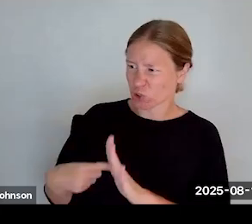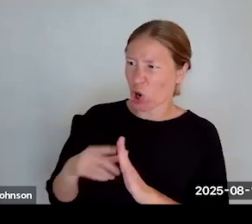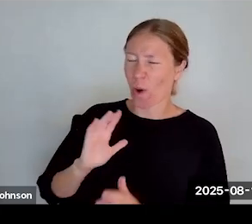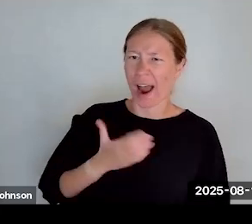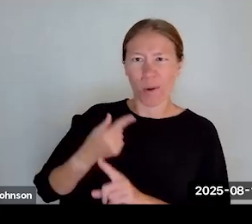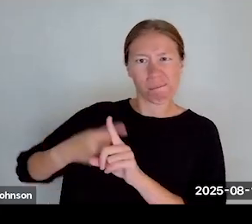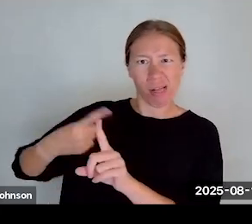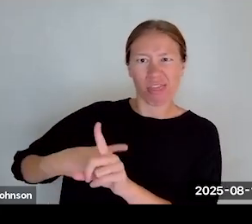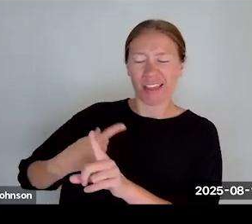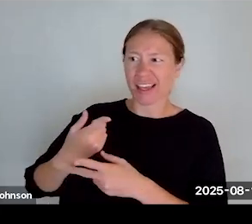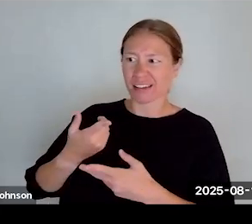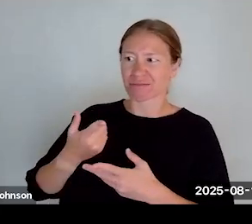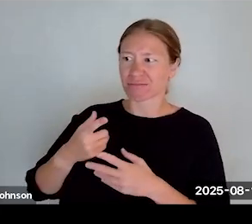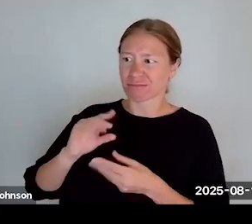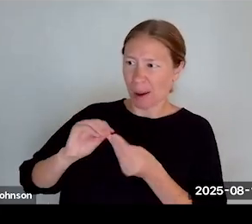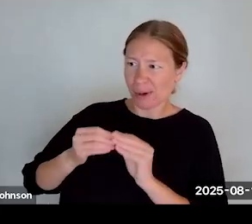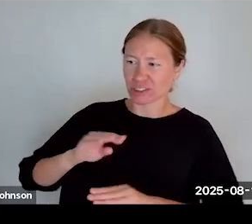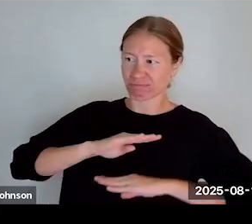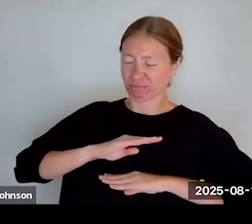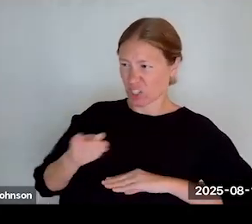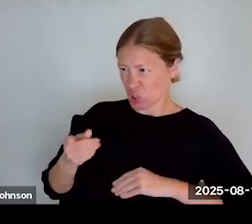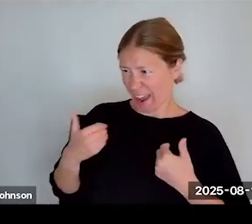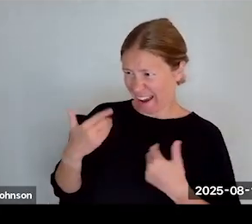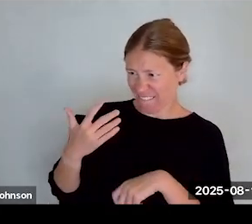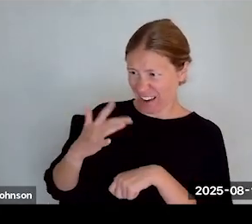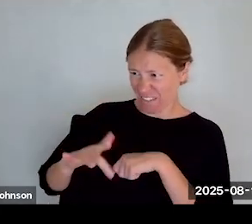Do you think you might be able to have some data available for me soon so I can review it?